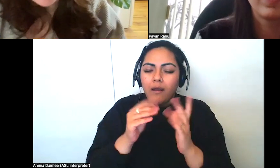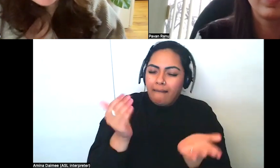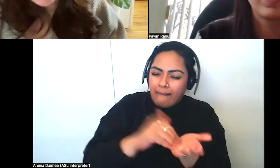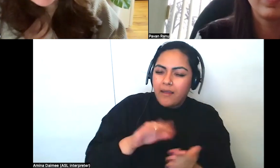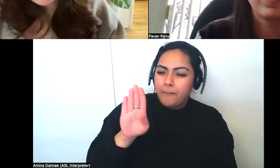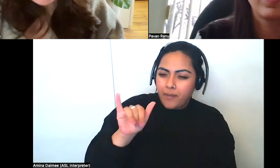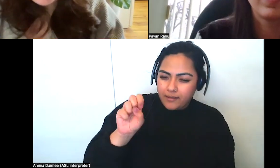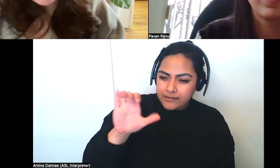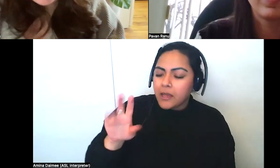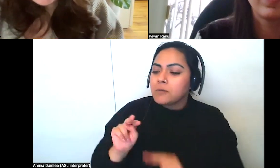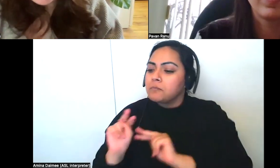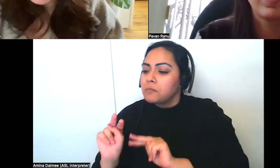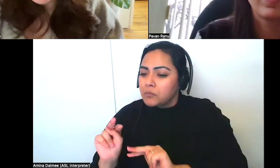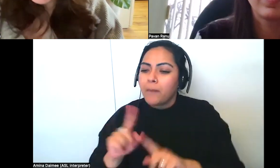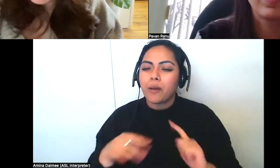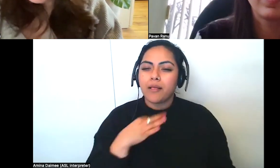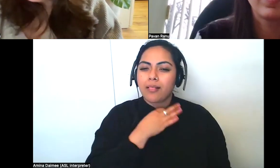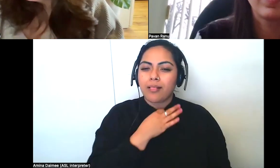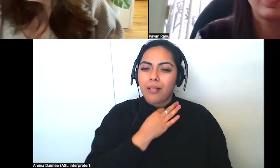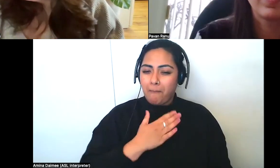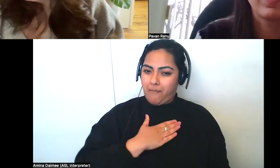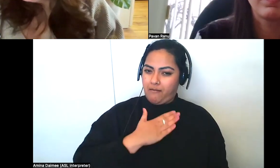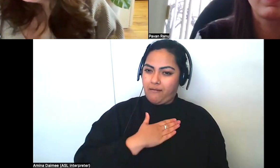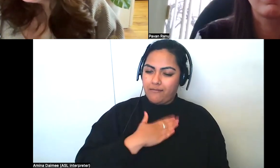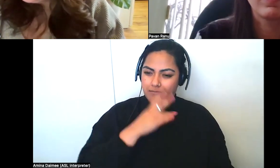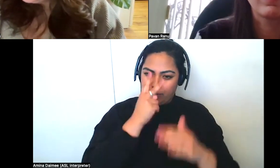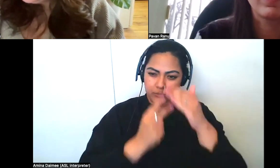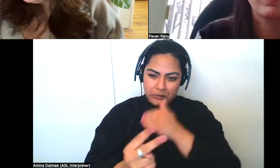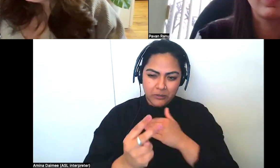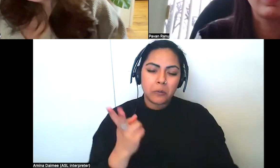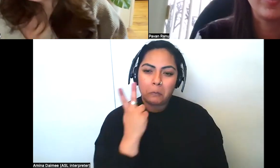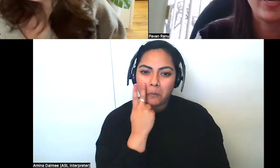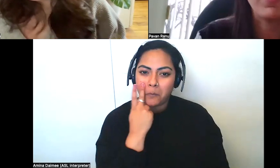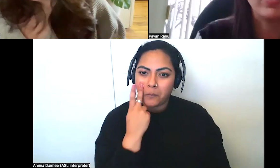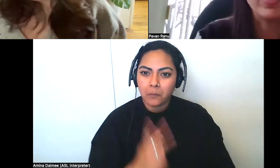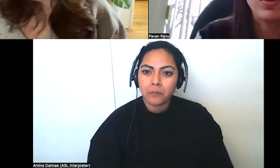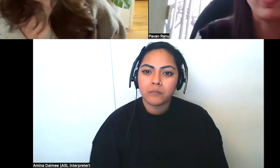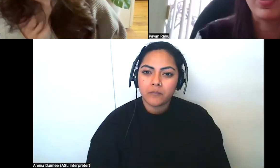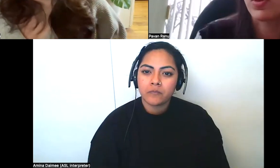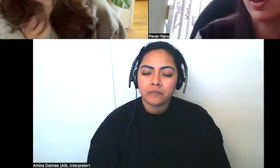That's my global future prediction. Pavan: Same. I'll let you know if I come